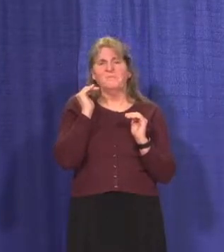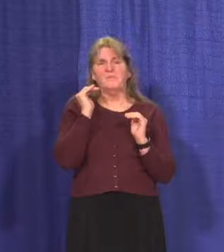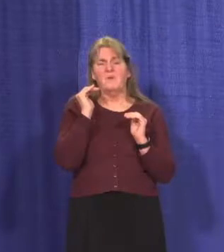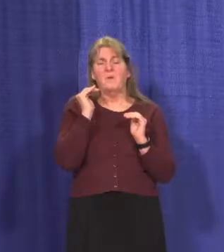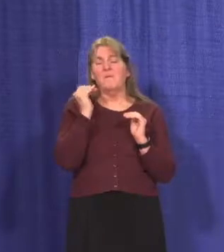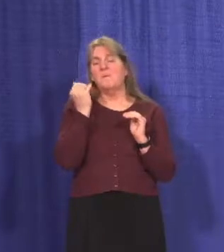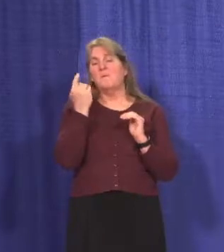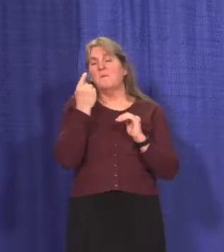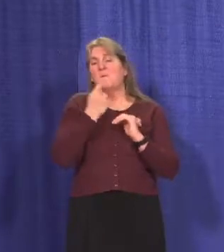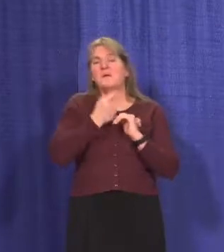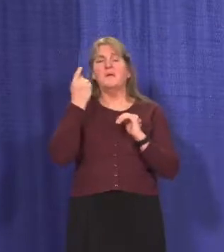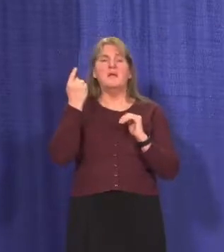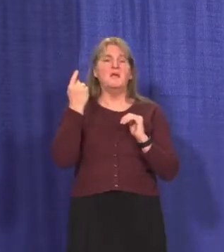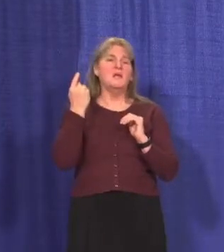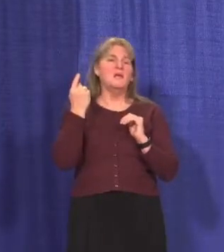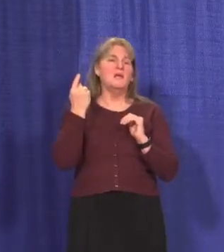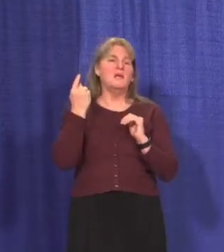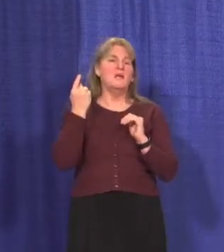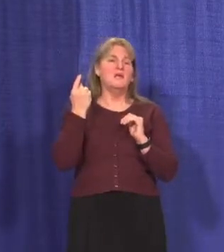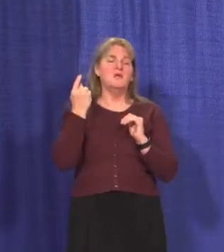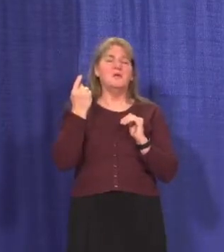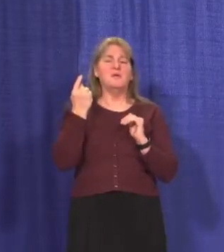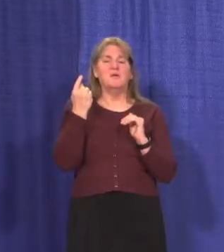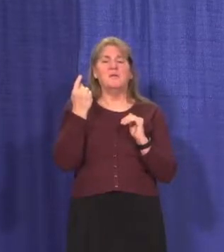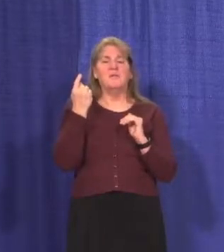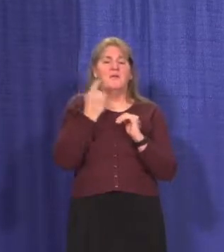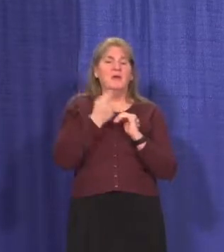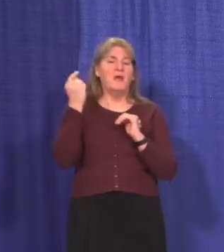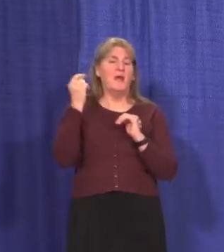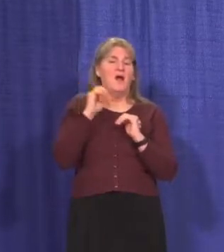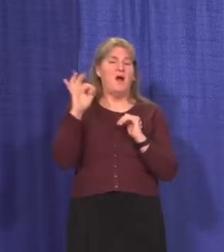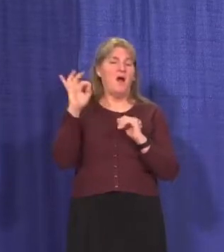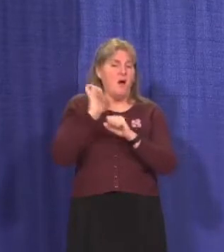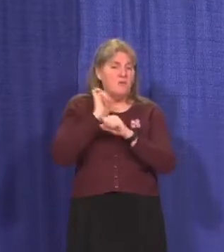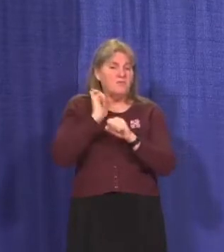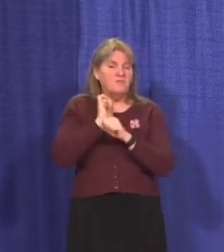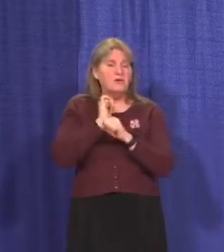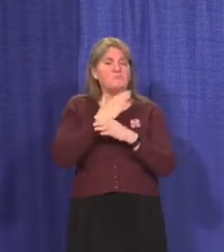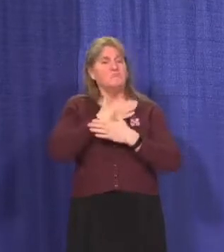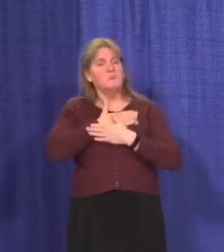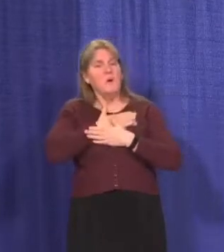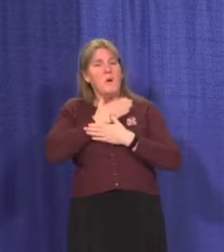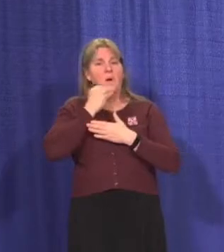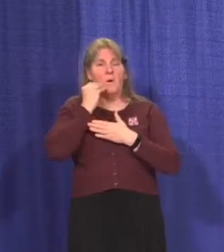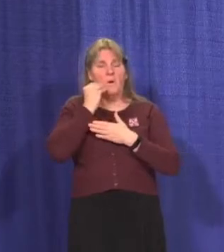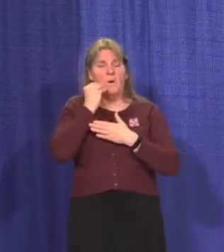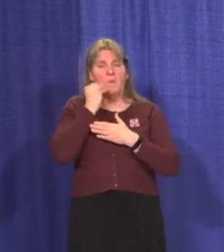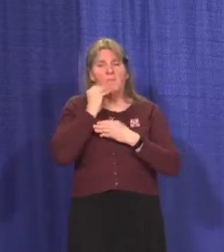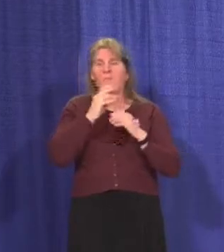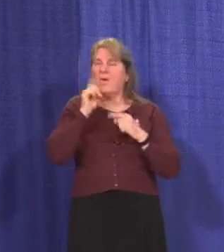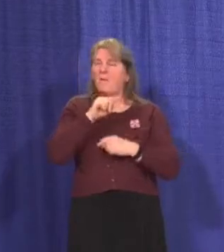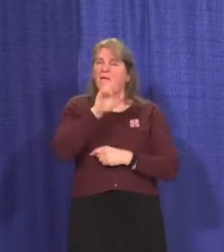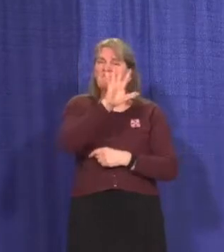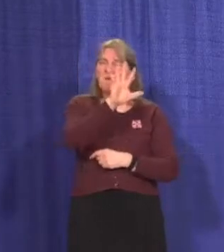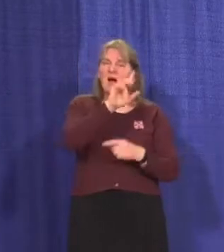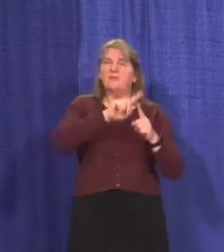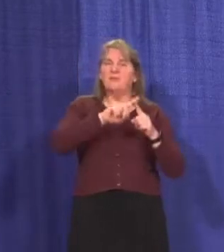potentially off work, it is and that five to 10 percent range.